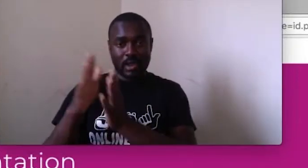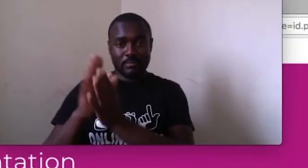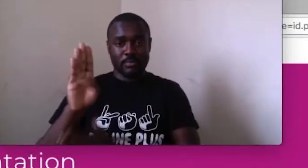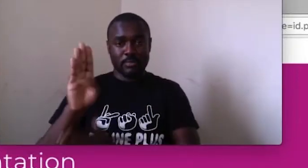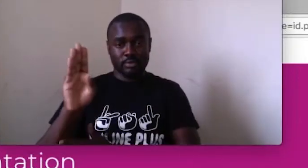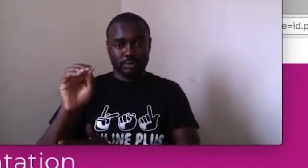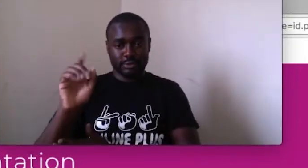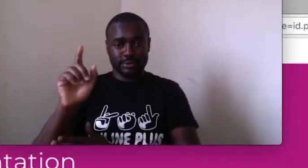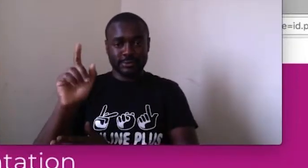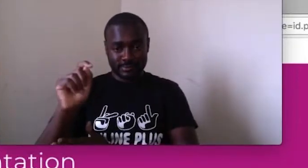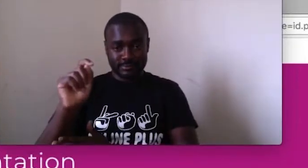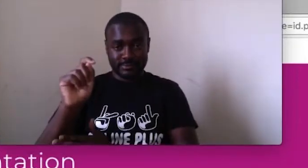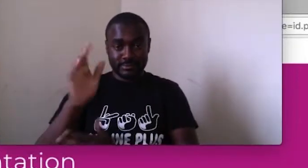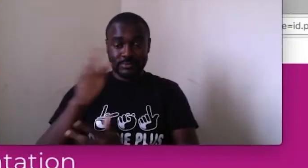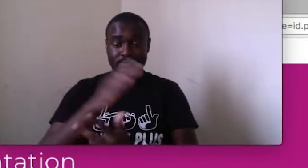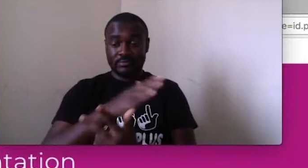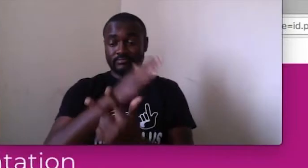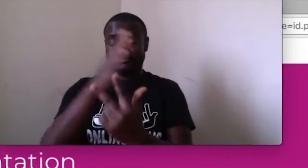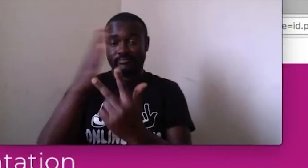and also the Sex eLimu bot